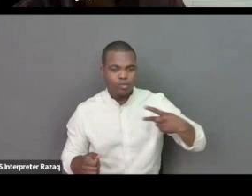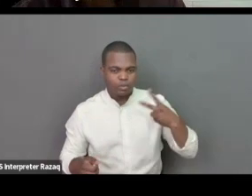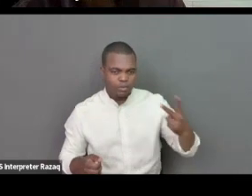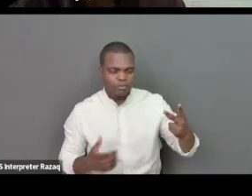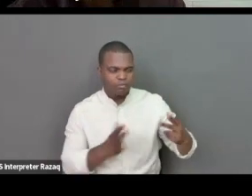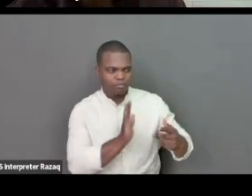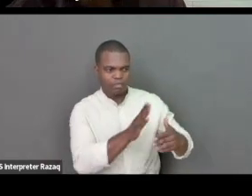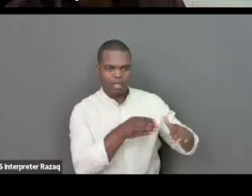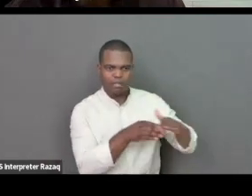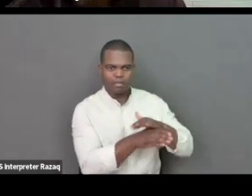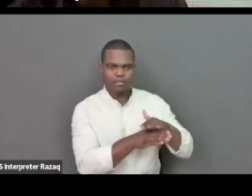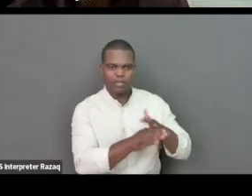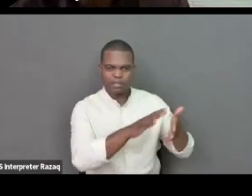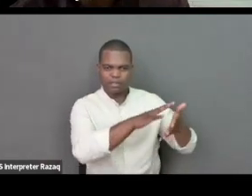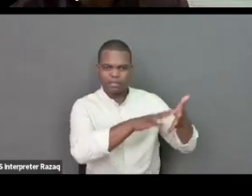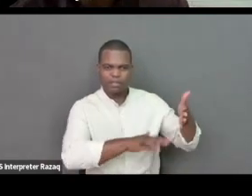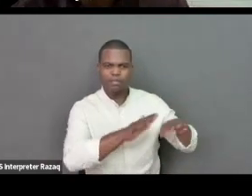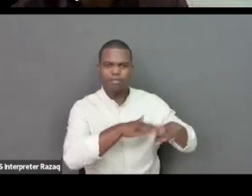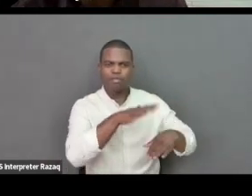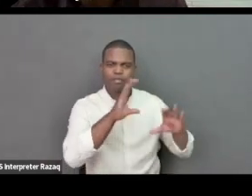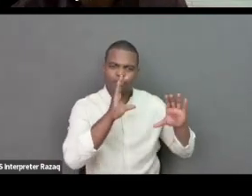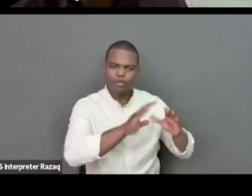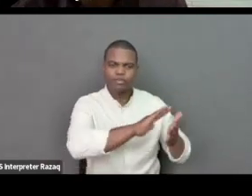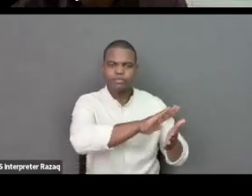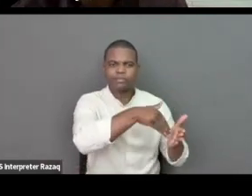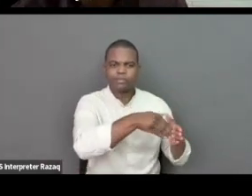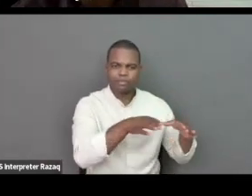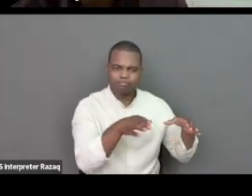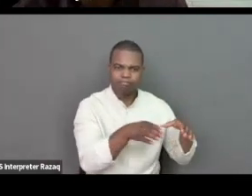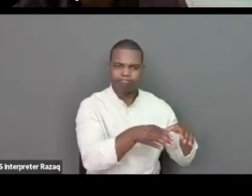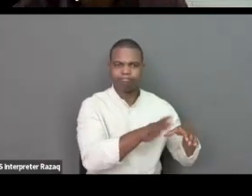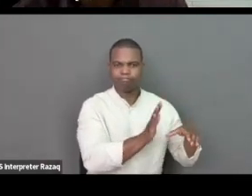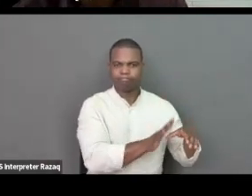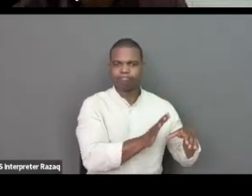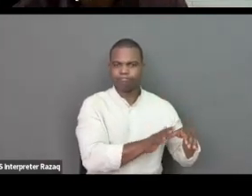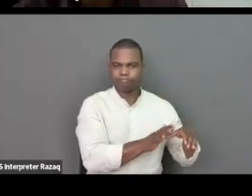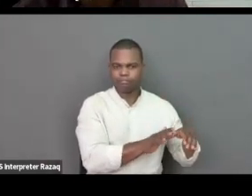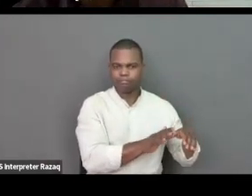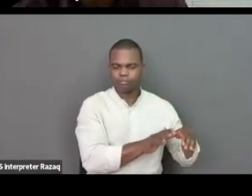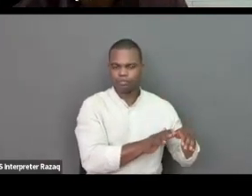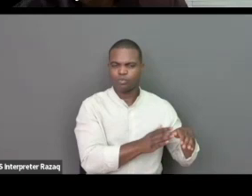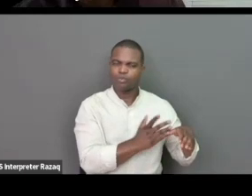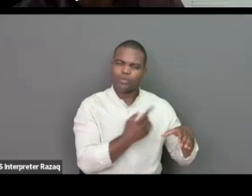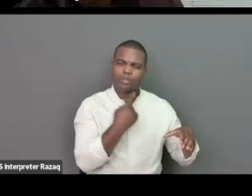there is kind of a centralized accessibility statement.